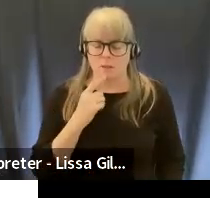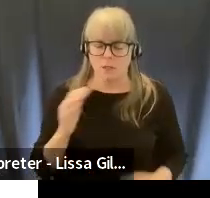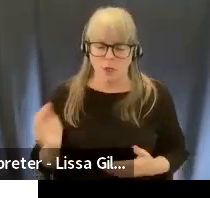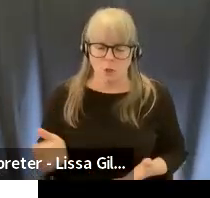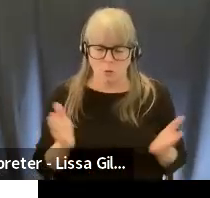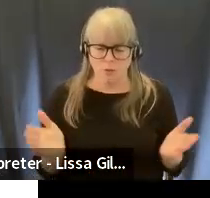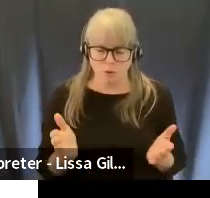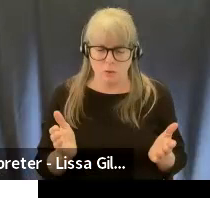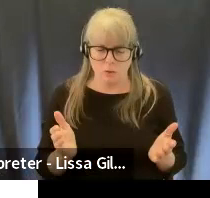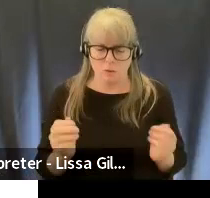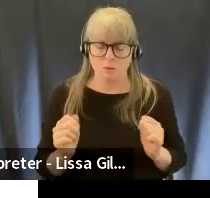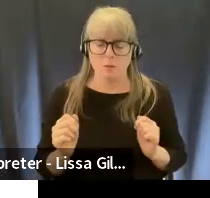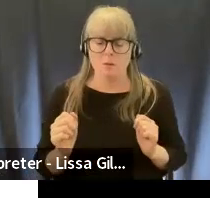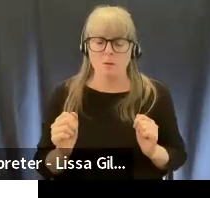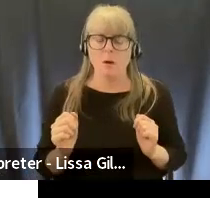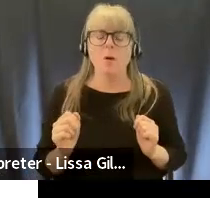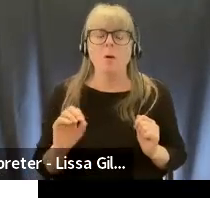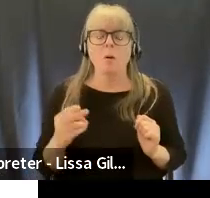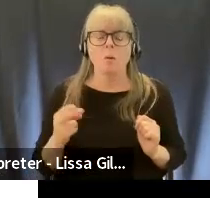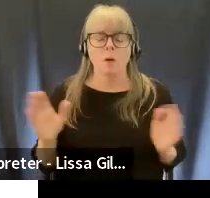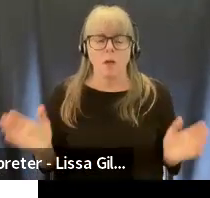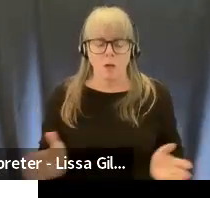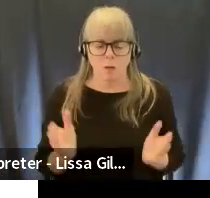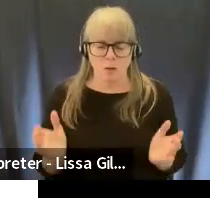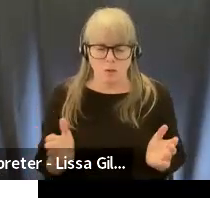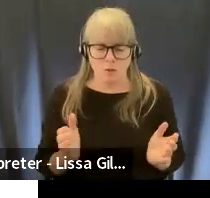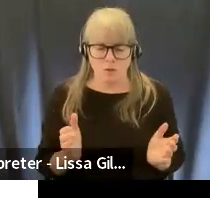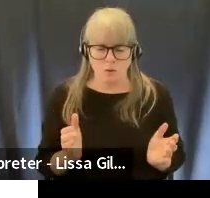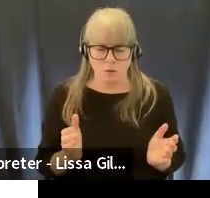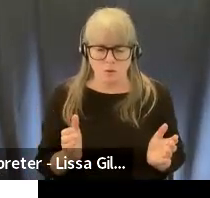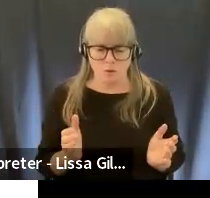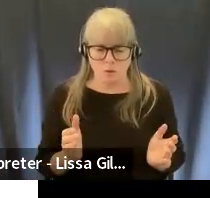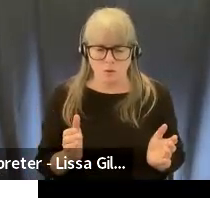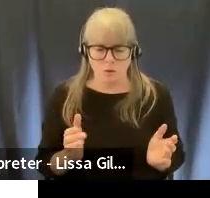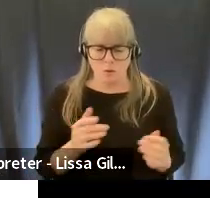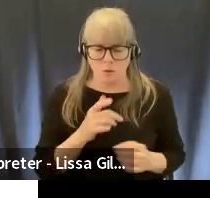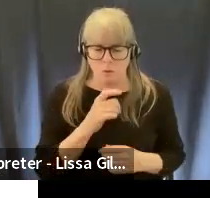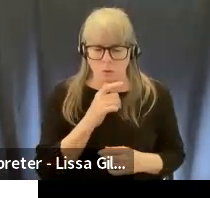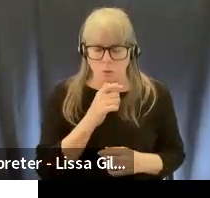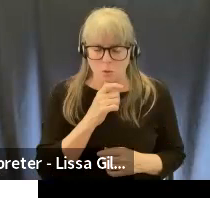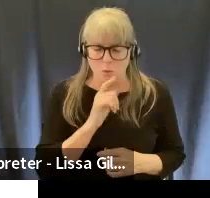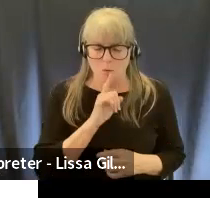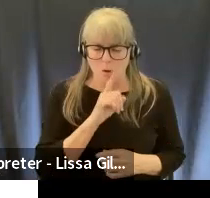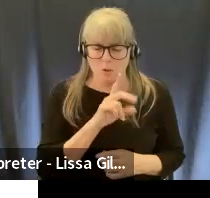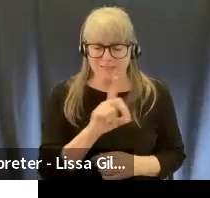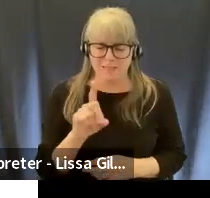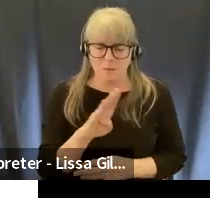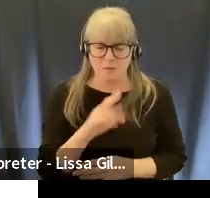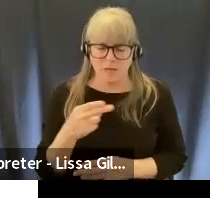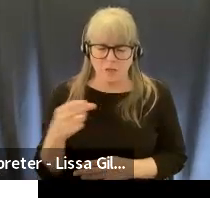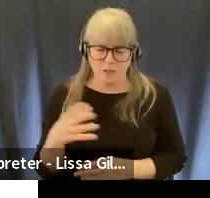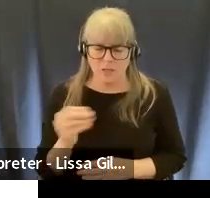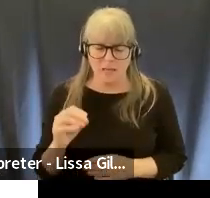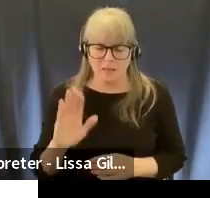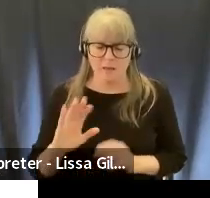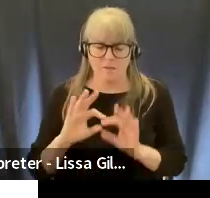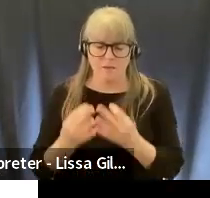Oh, encourage! For who are Ddb. Hh. In their family interpreters?